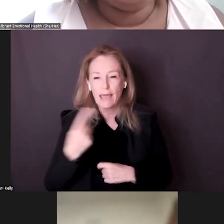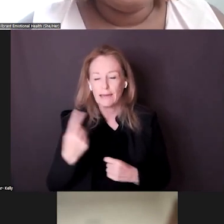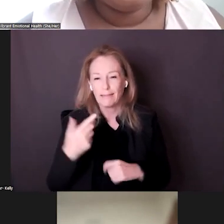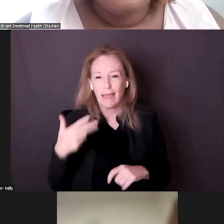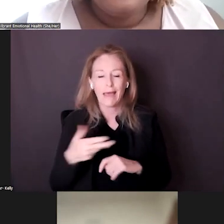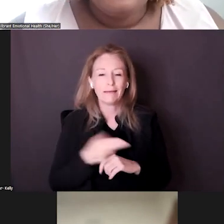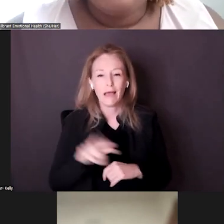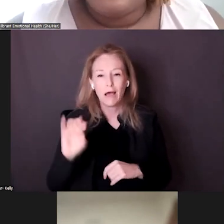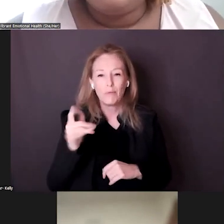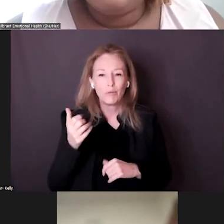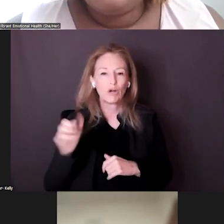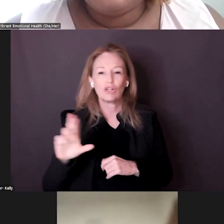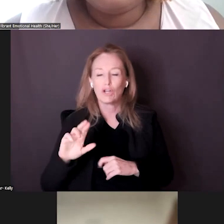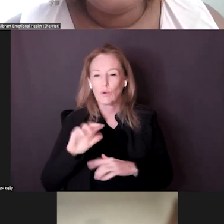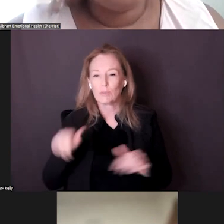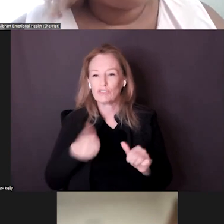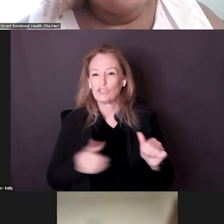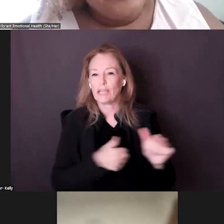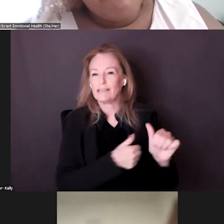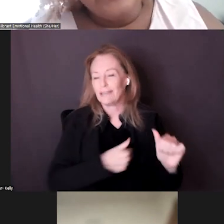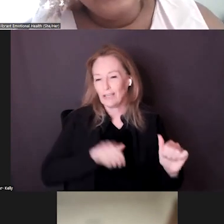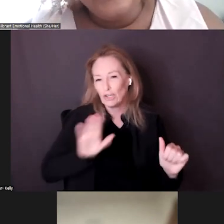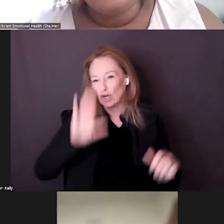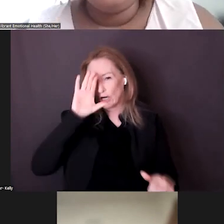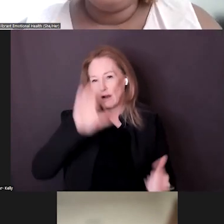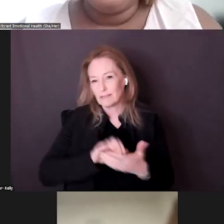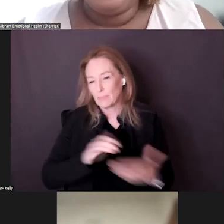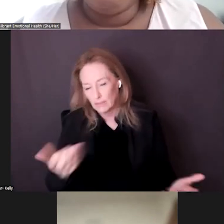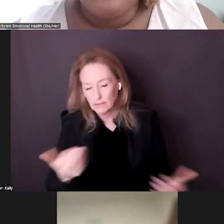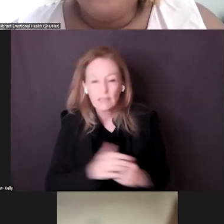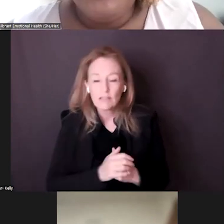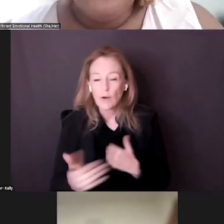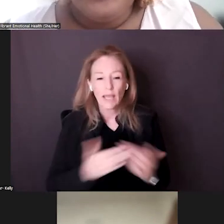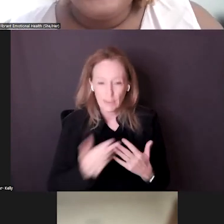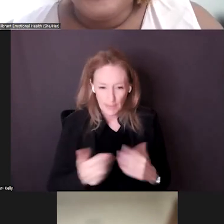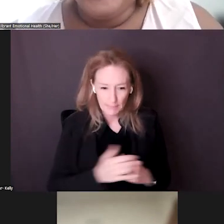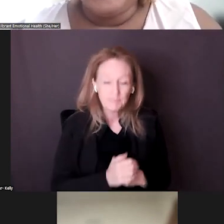LET TO POLICE APPREHENDING THE SUBJECT. VERY TOUGH QUESTION.